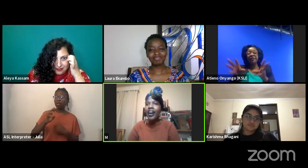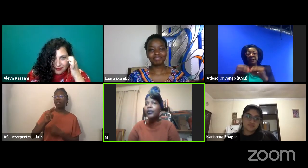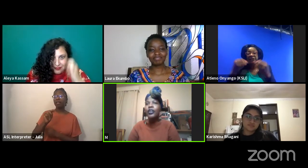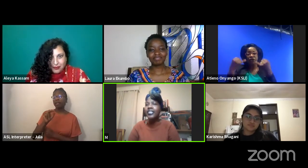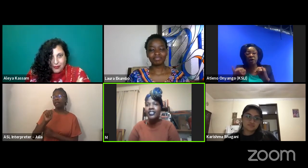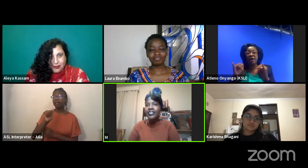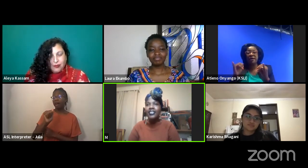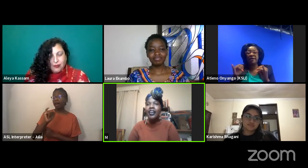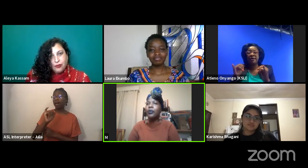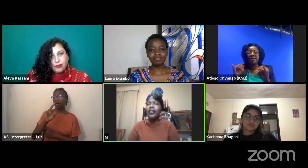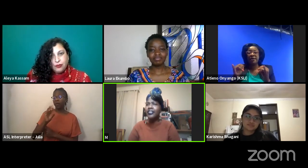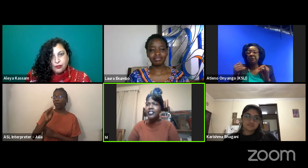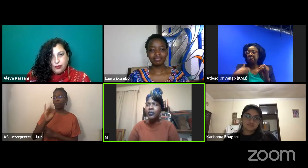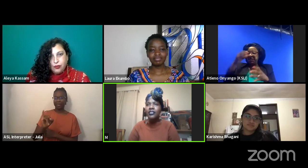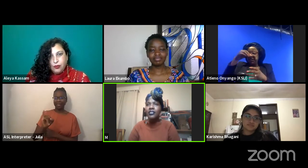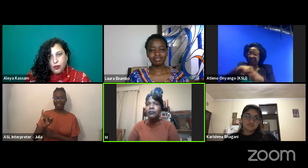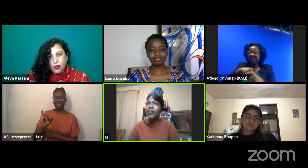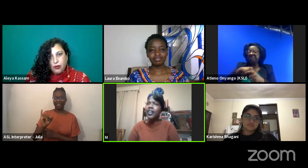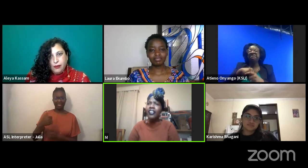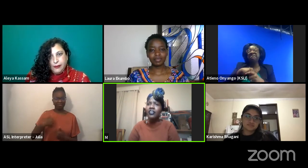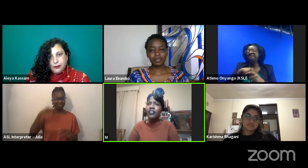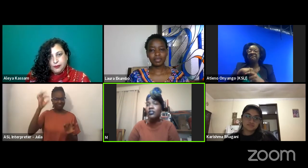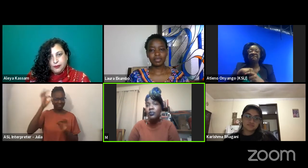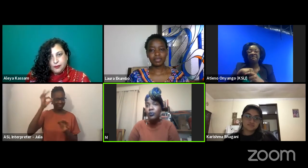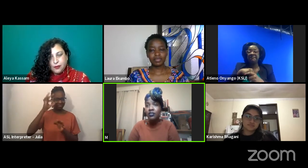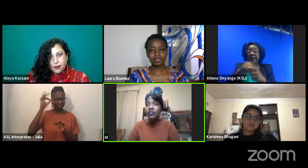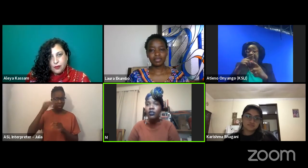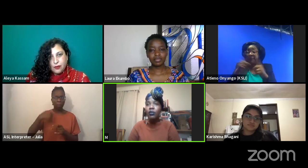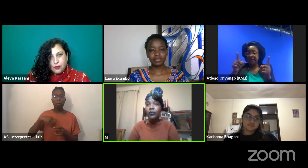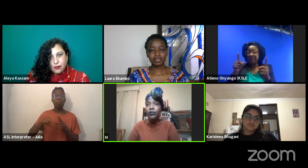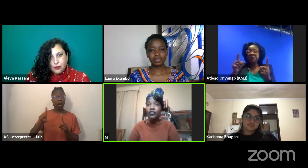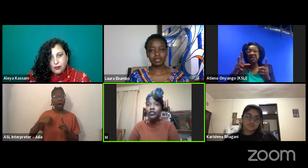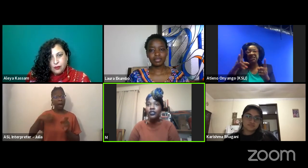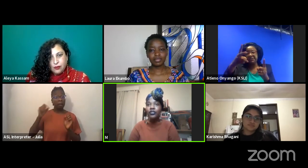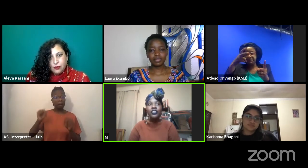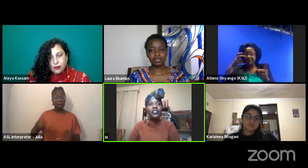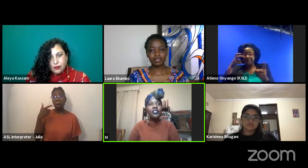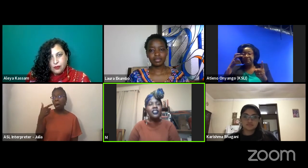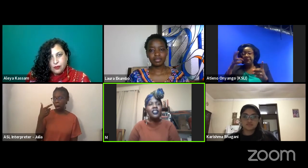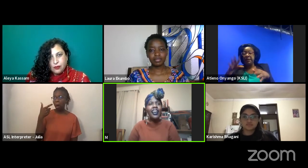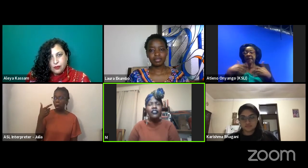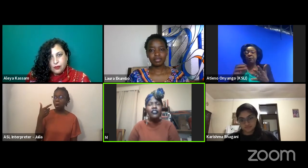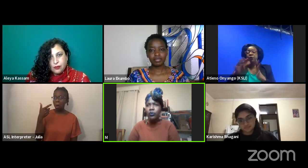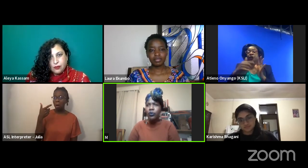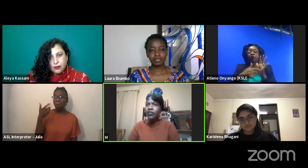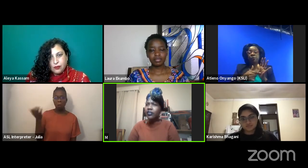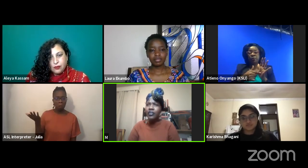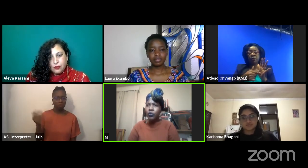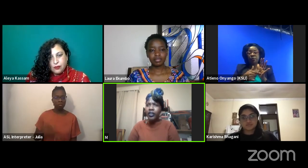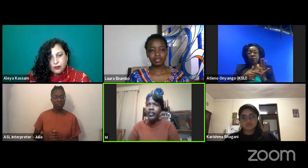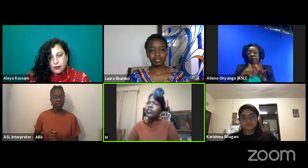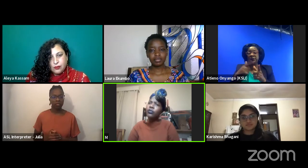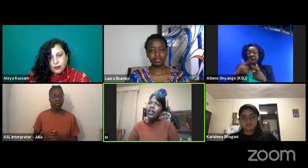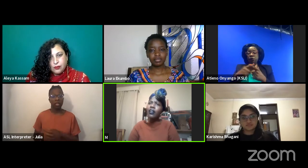I'm not in it, I'm not in this space but I gathered it 'cause it was a well-written show and I've you all work in the same way